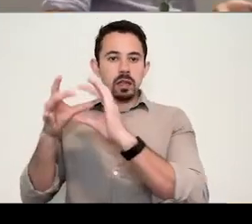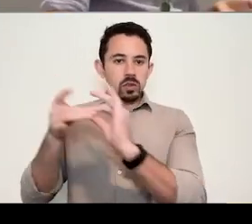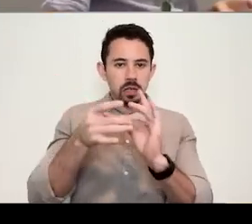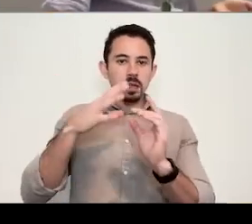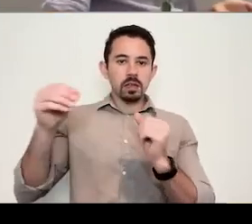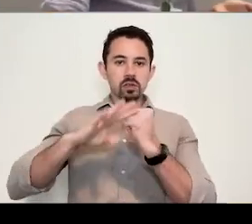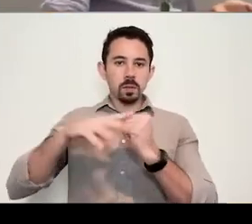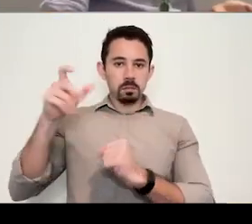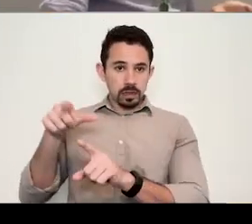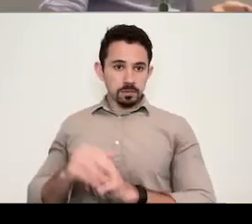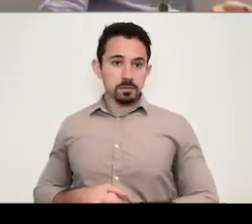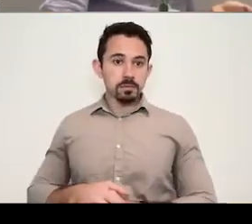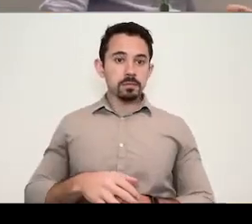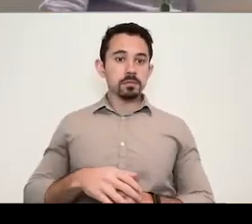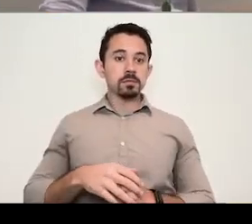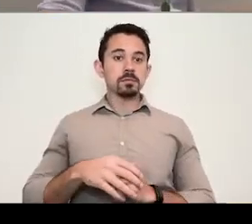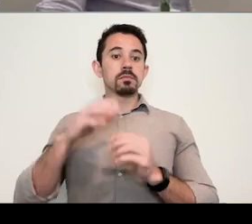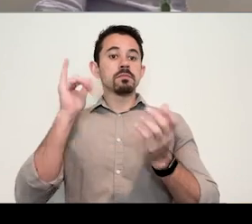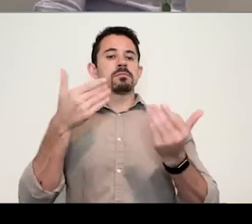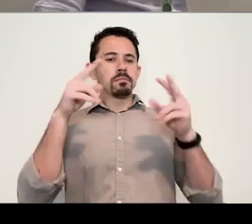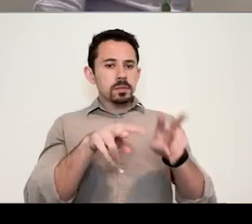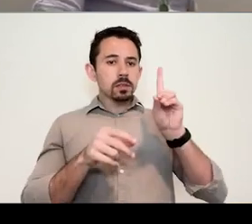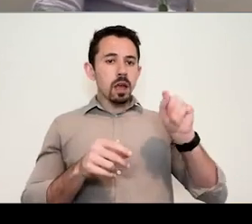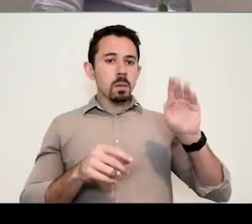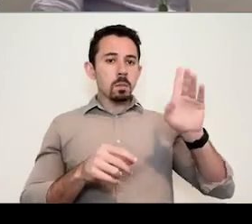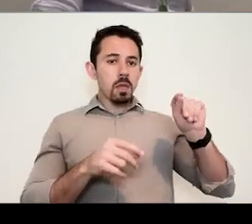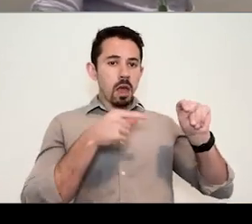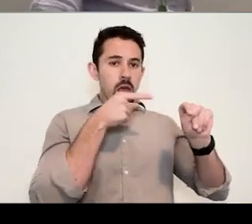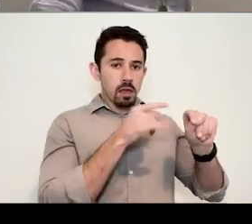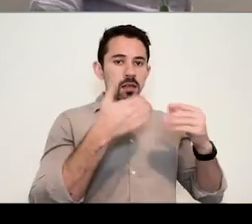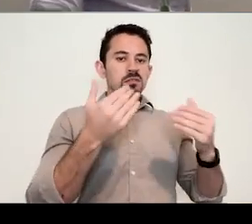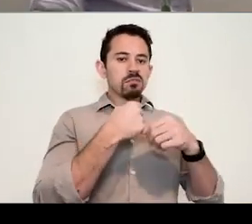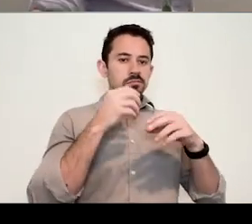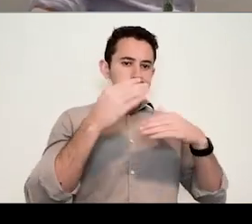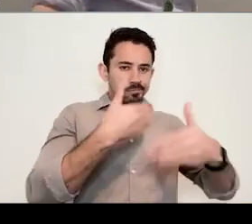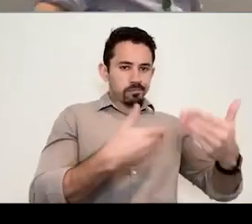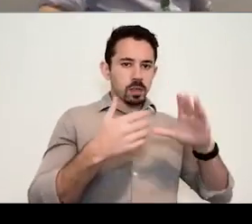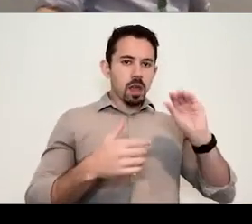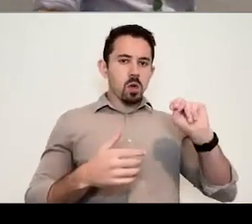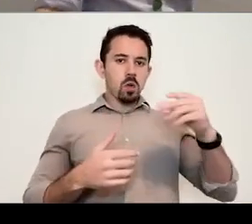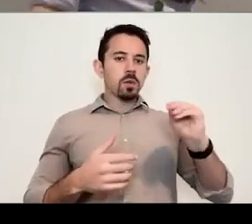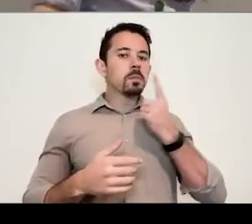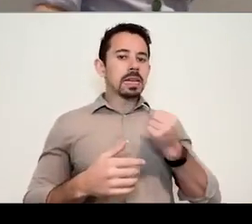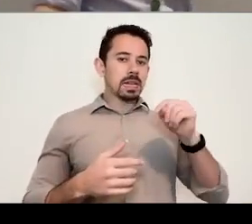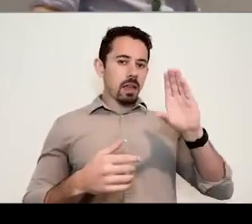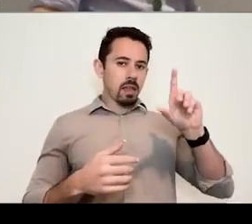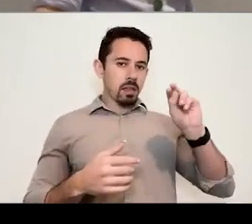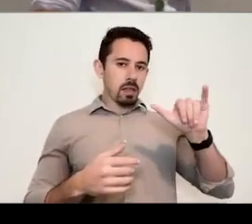deacetylase mutant strain form no cell associated and secreted Pel. To corroborate this dot blot I